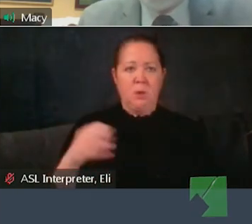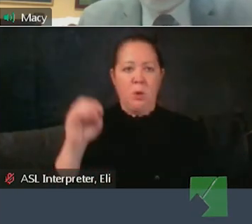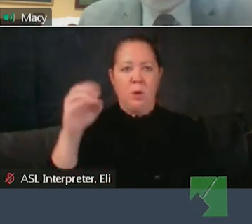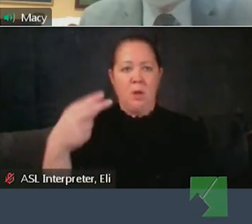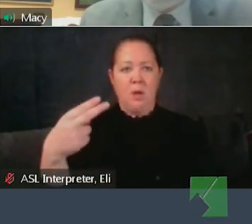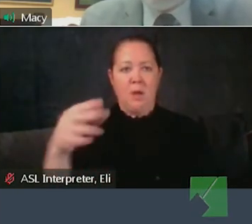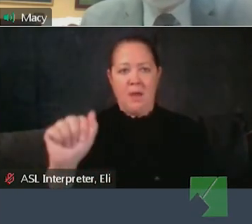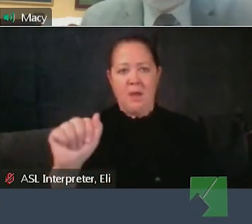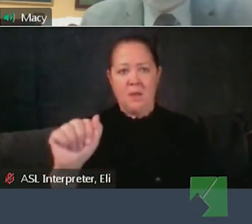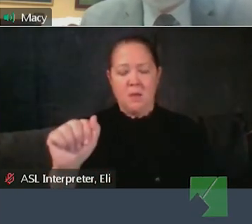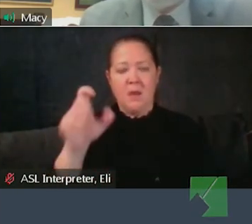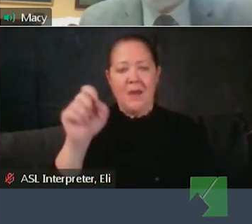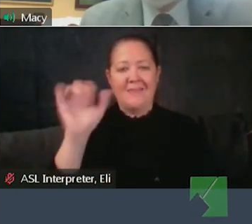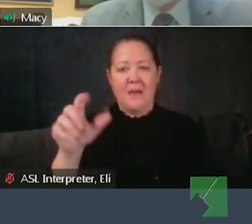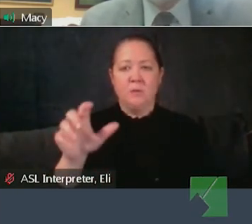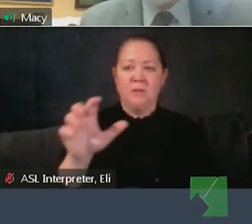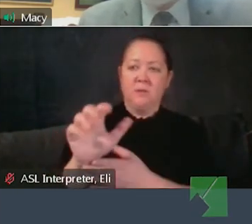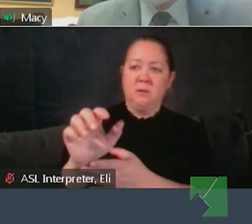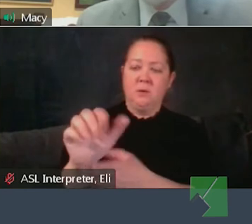2019 saying we want to provide input,